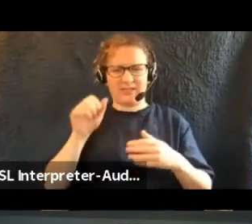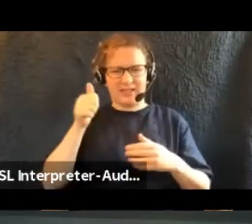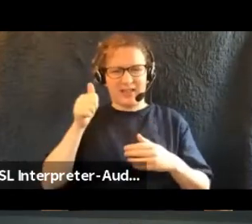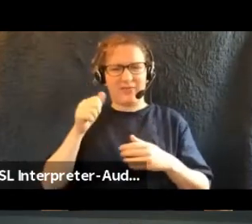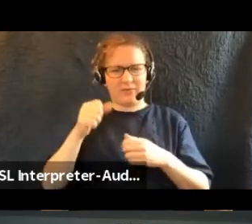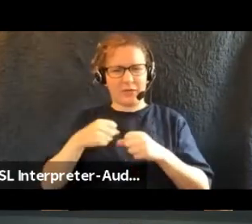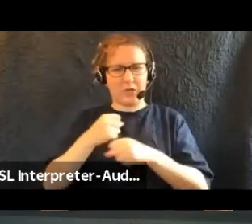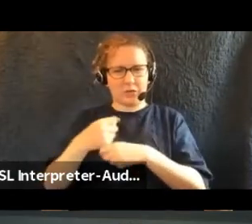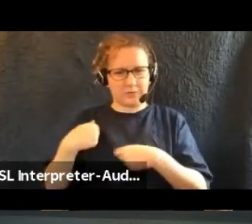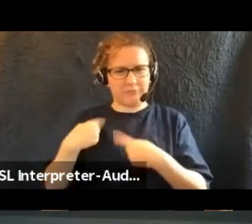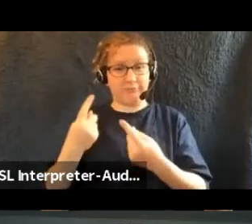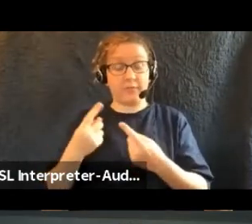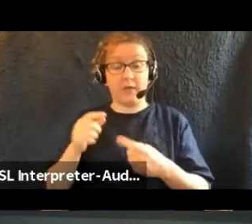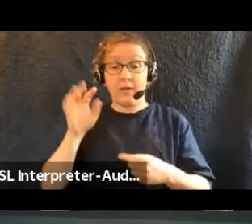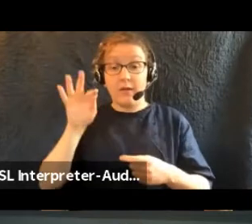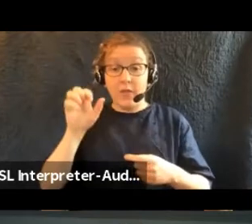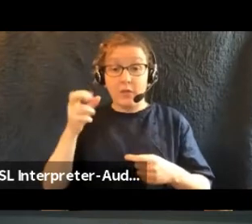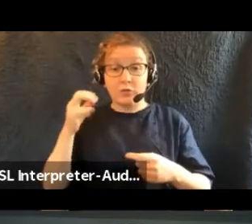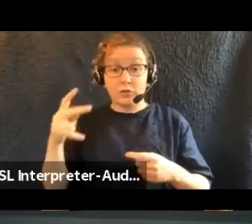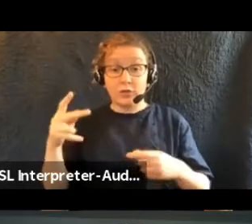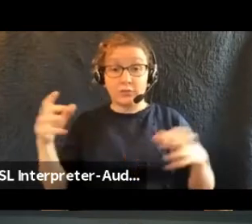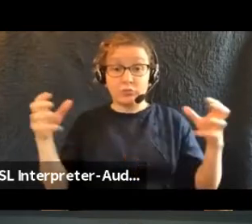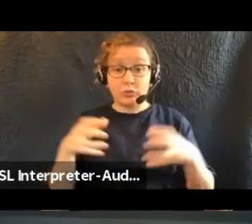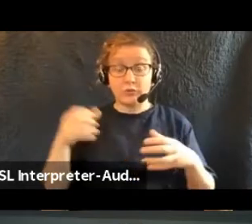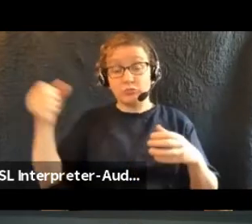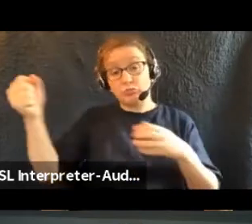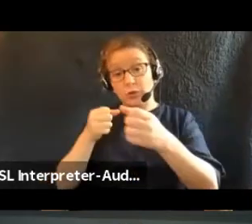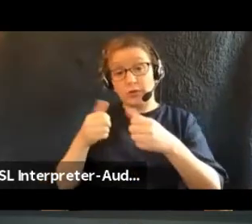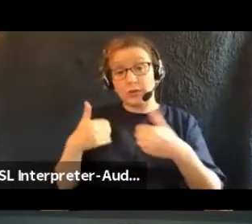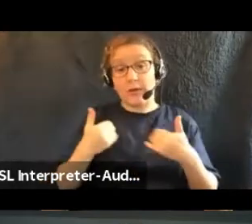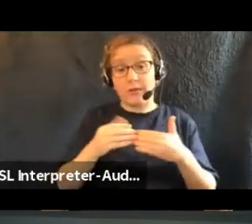The Fellowship brings young leaders to the United States for academic course work and